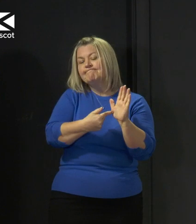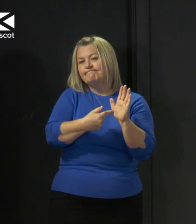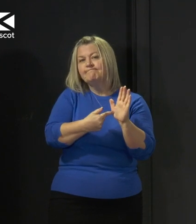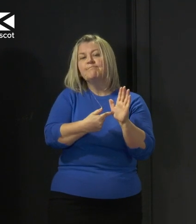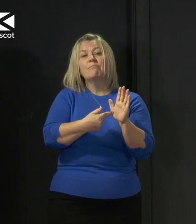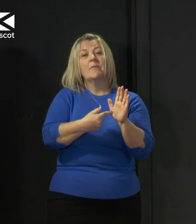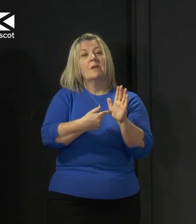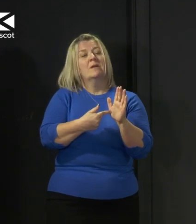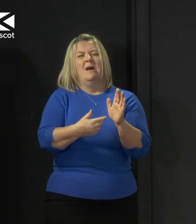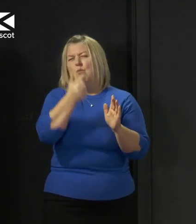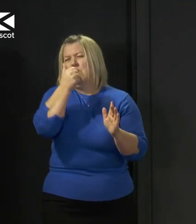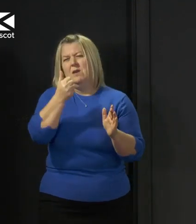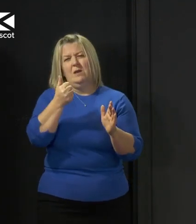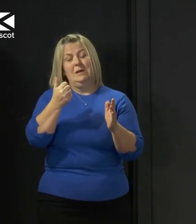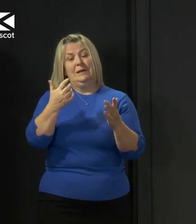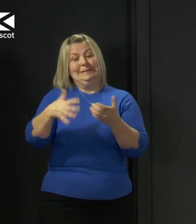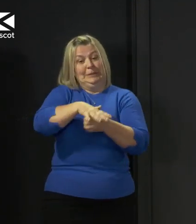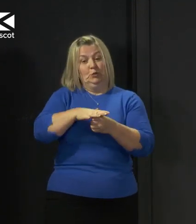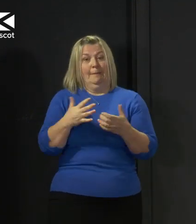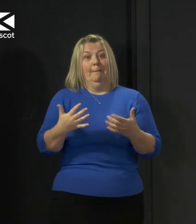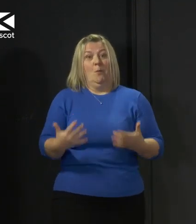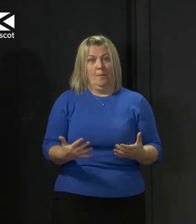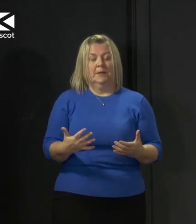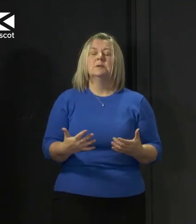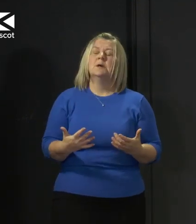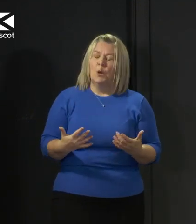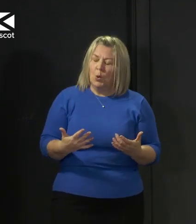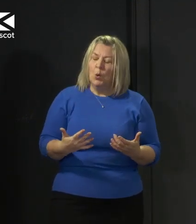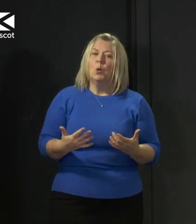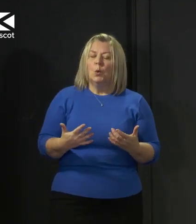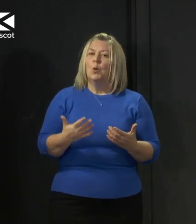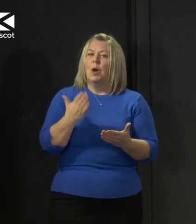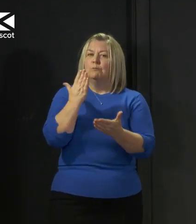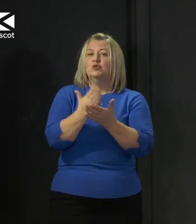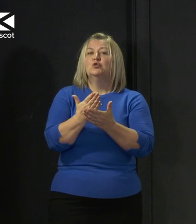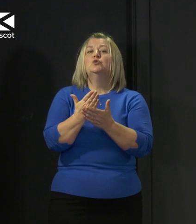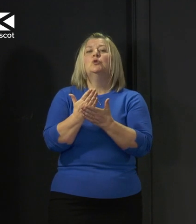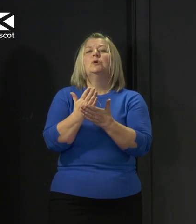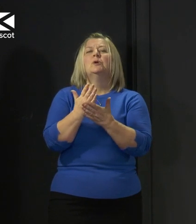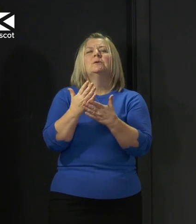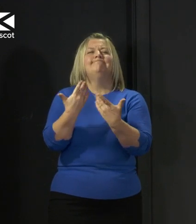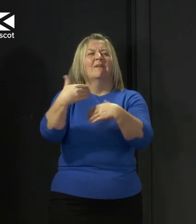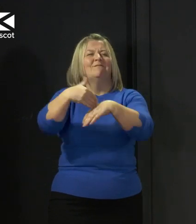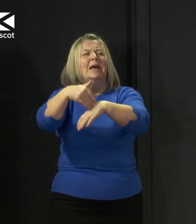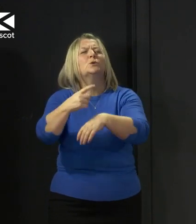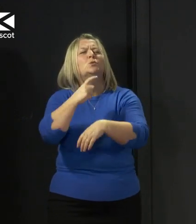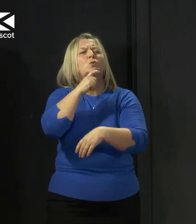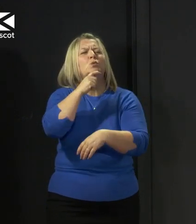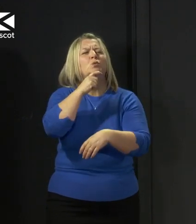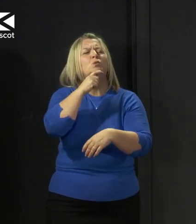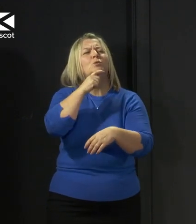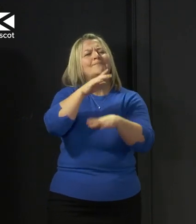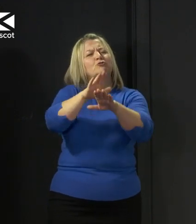situation is likely to have the biggest impact on the most disadvantaged children and young people in our society so we've already provided local